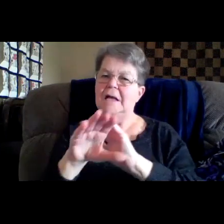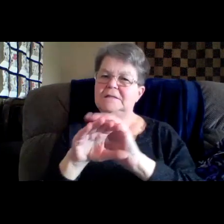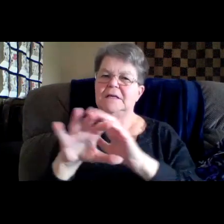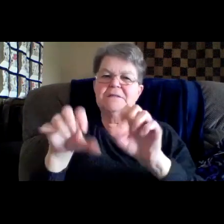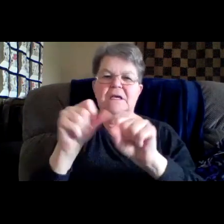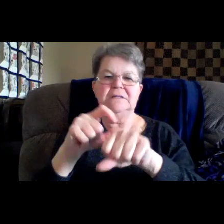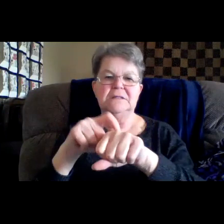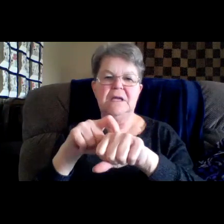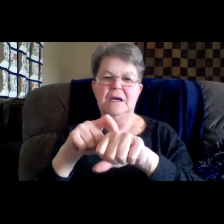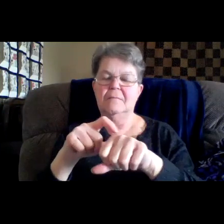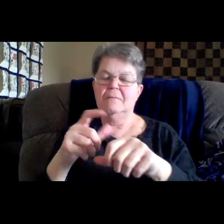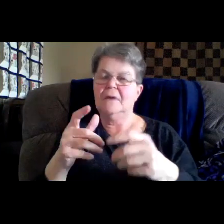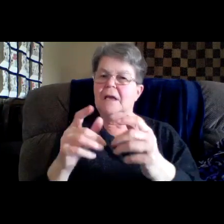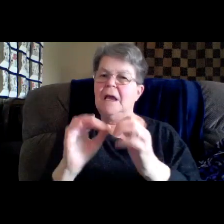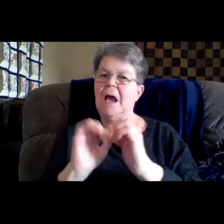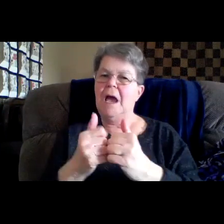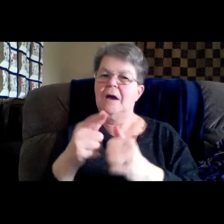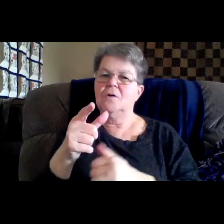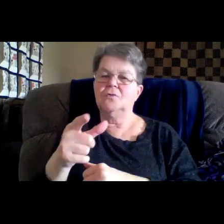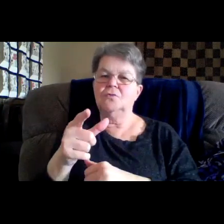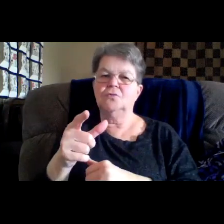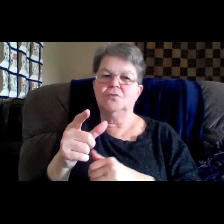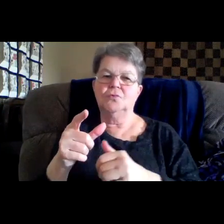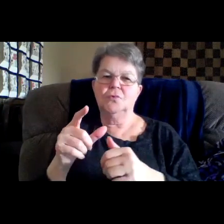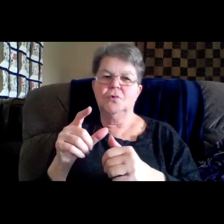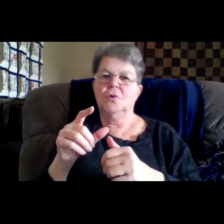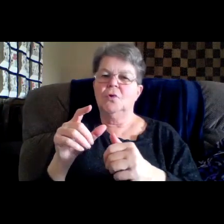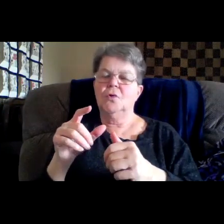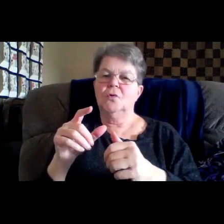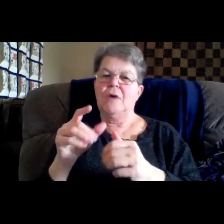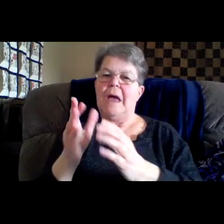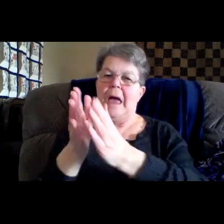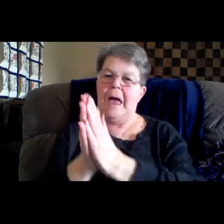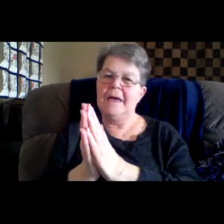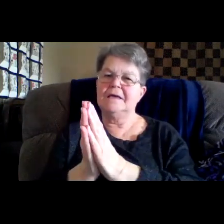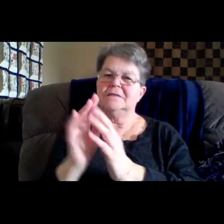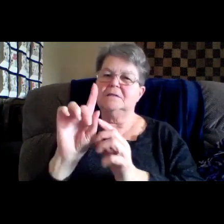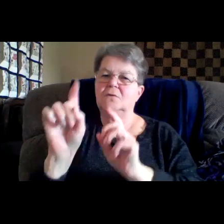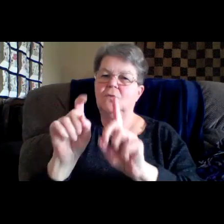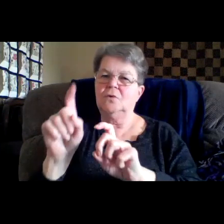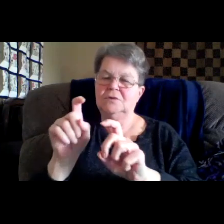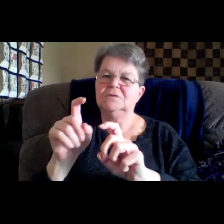It depends how you frame the access question is going to depend upon each and every person you're working with.